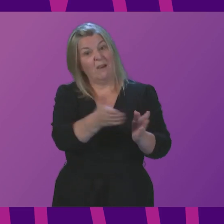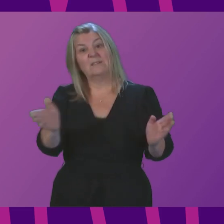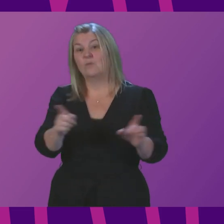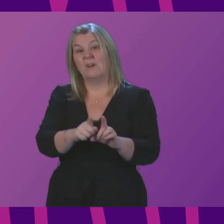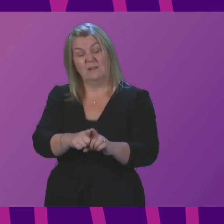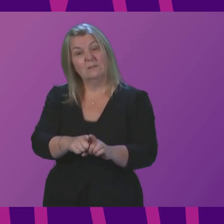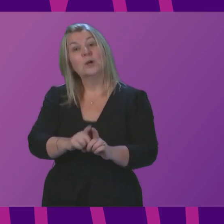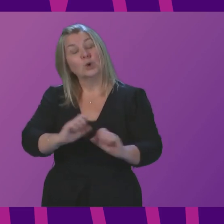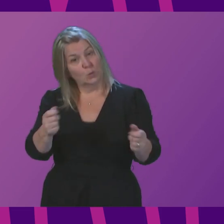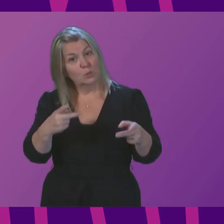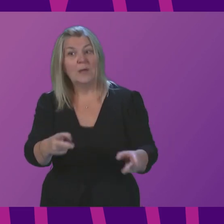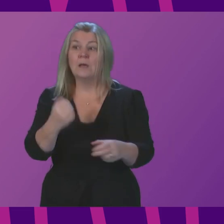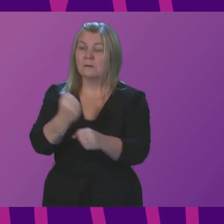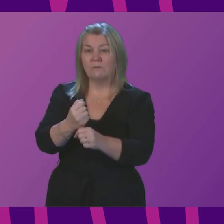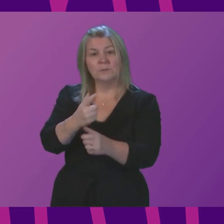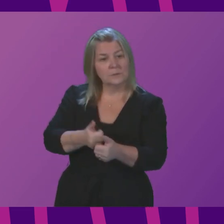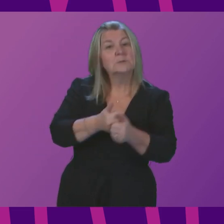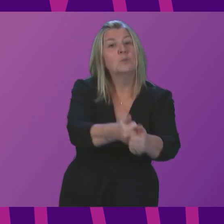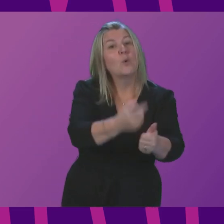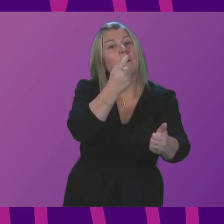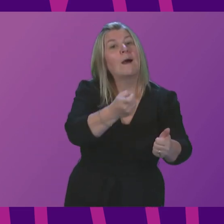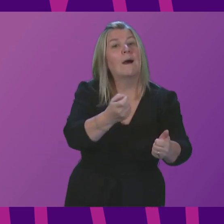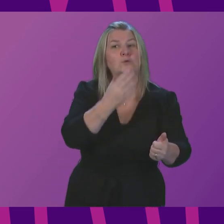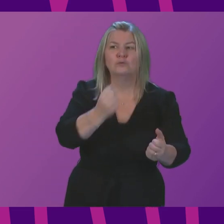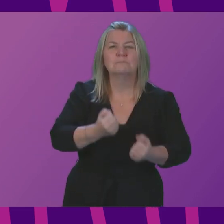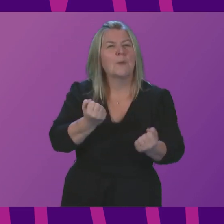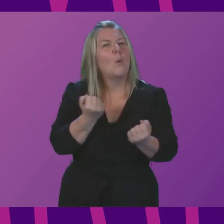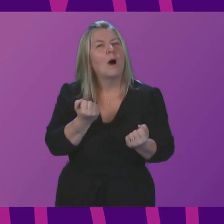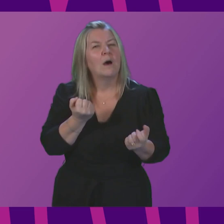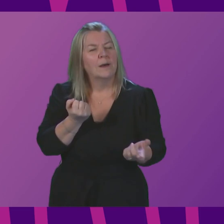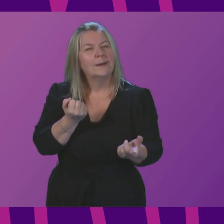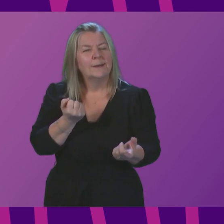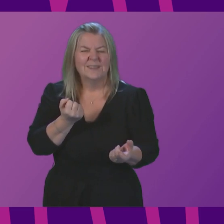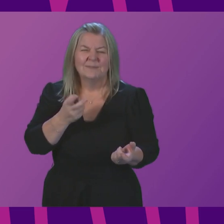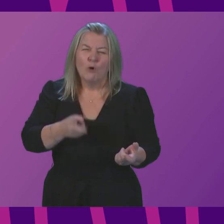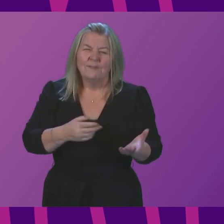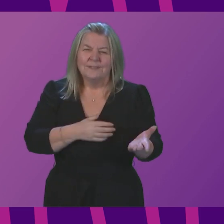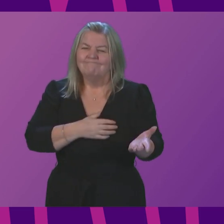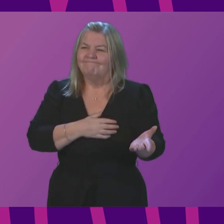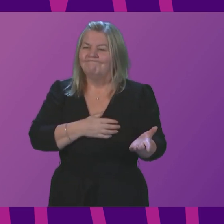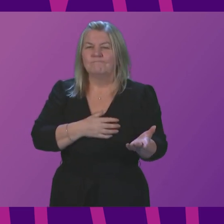a constructive way that the Government can use its powers and resources. However, as is so often the case, the Scottish Government frequently ends up being called